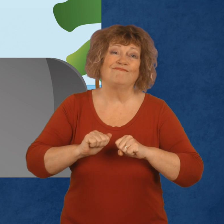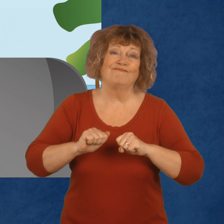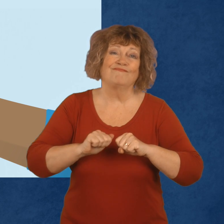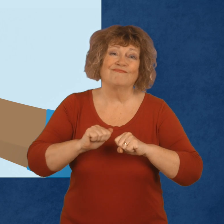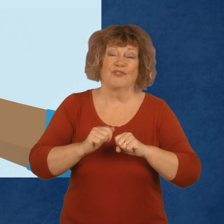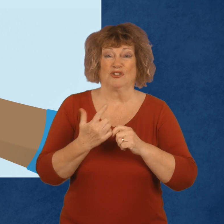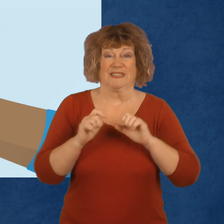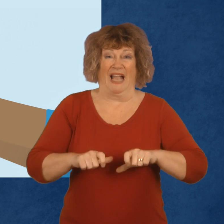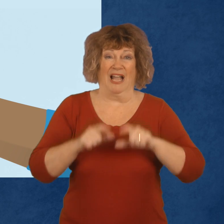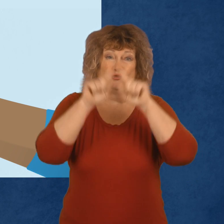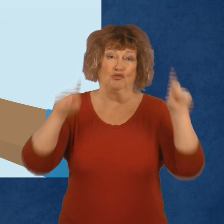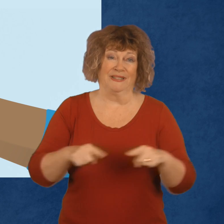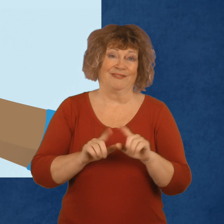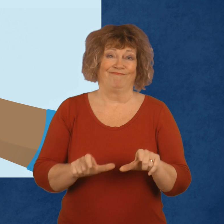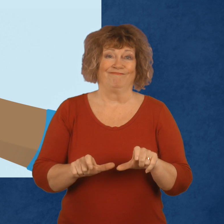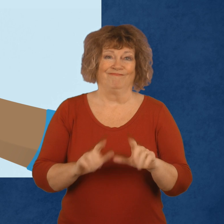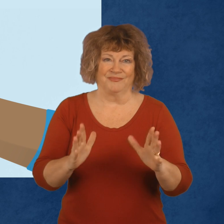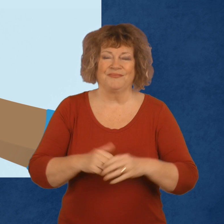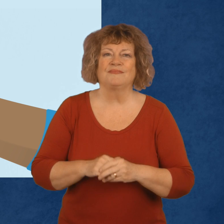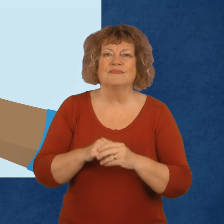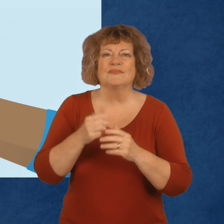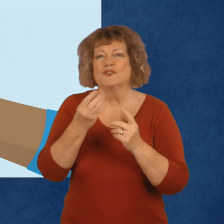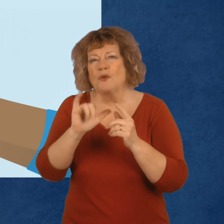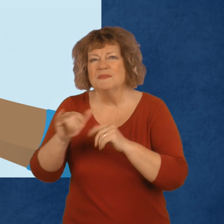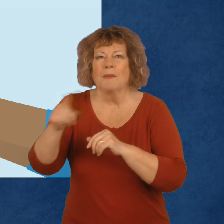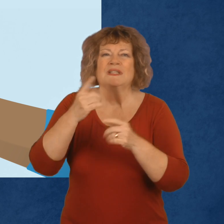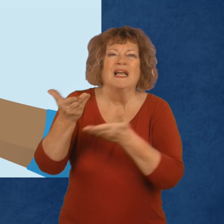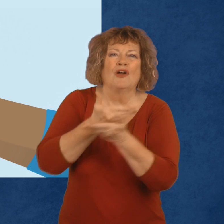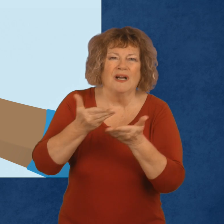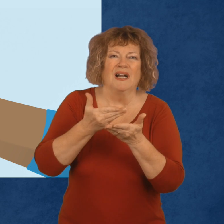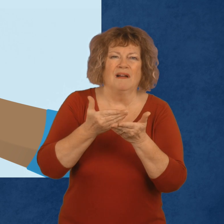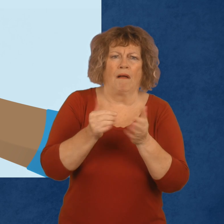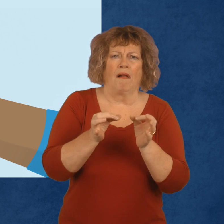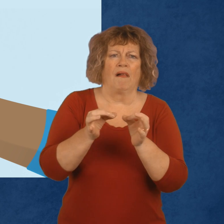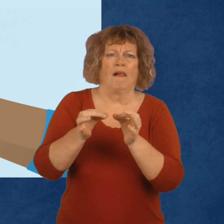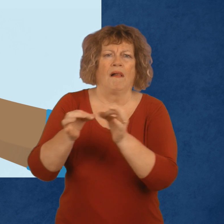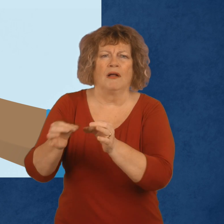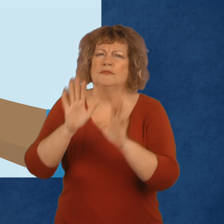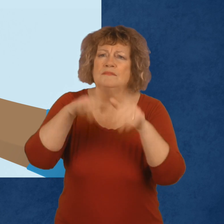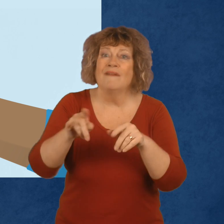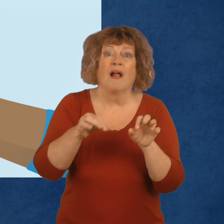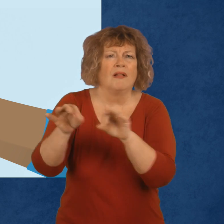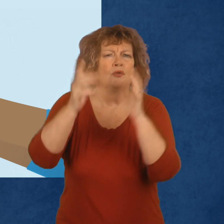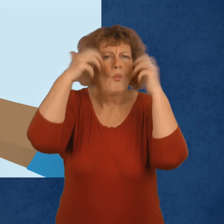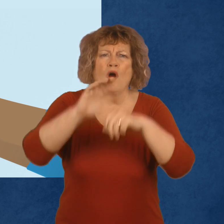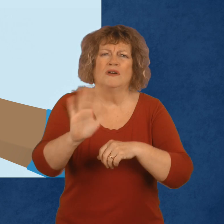Don't worry if this happens. The staff know you are waiting and if they need to, they will contact you.